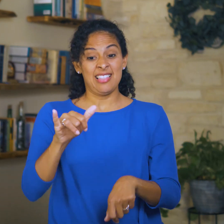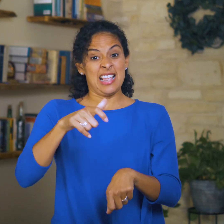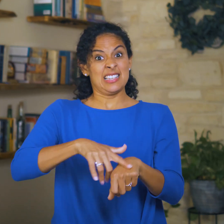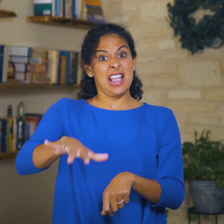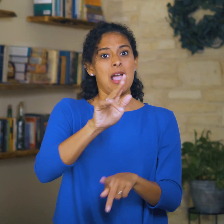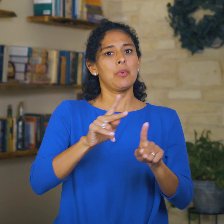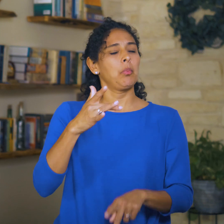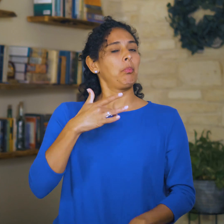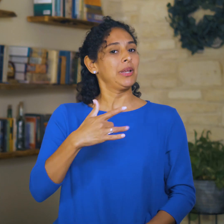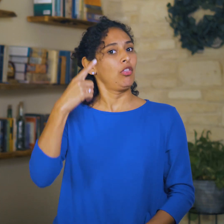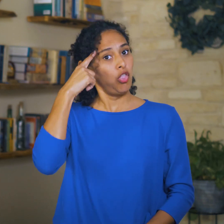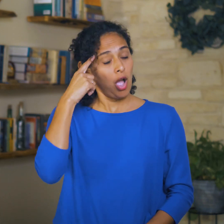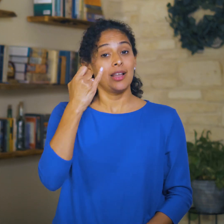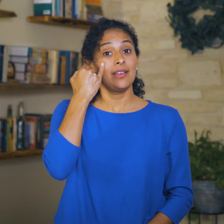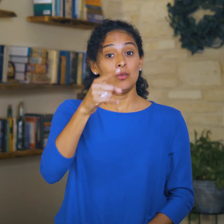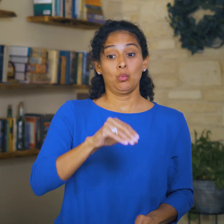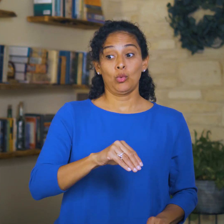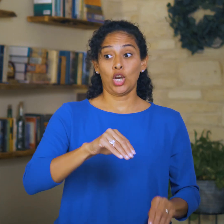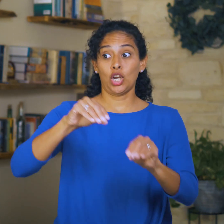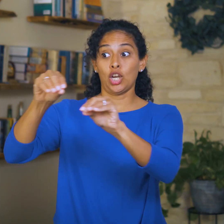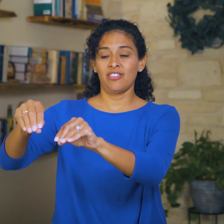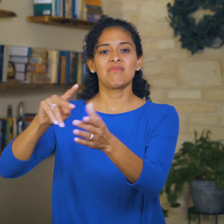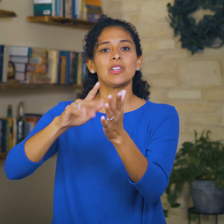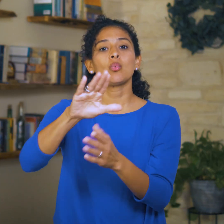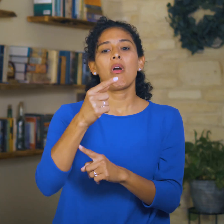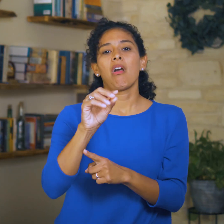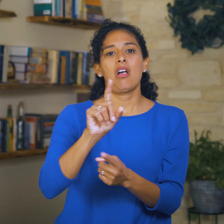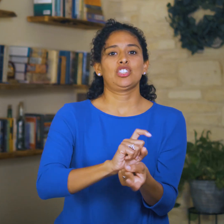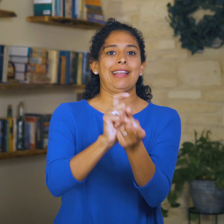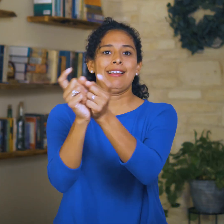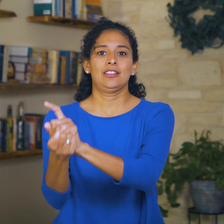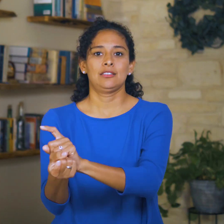At this time, people believe your god changes when you cross a border,